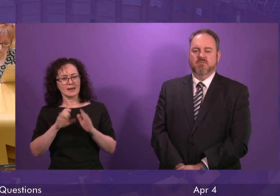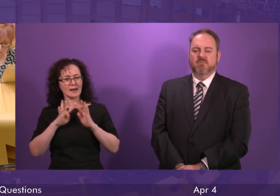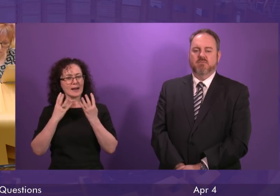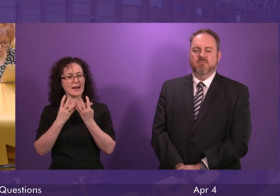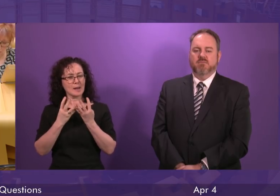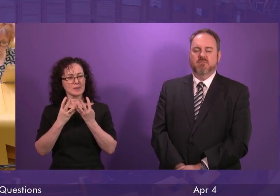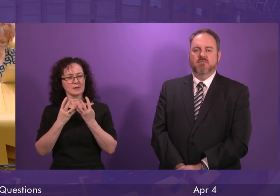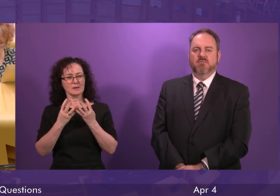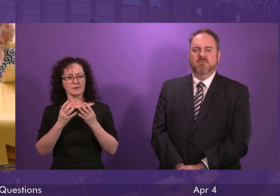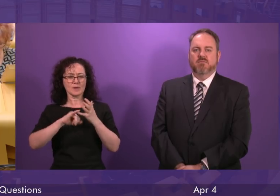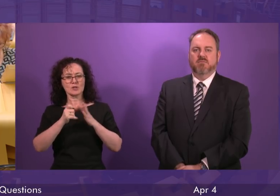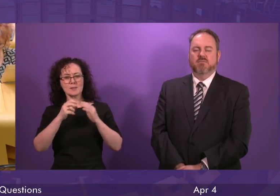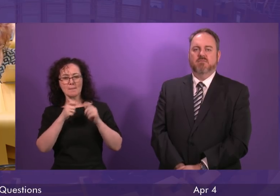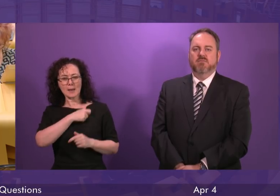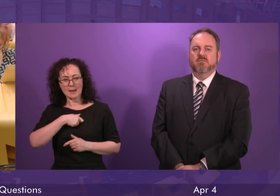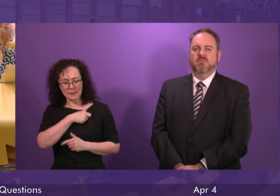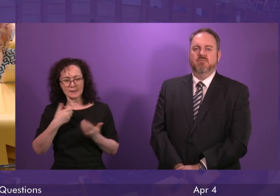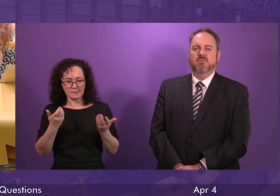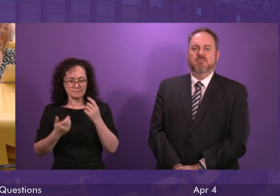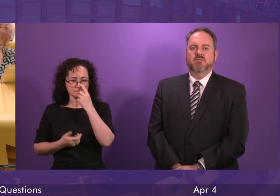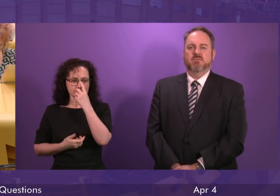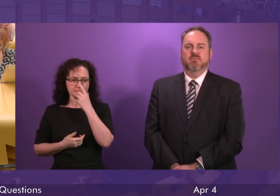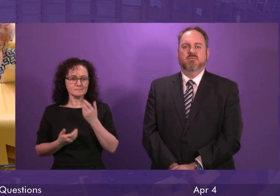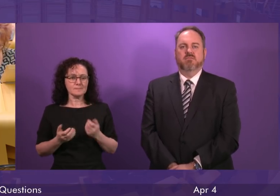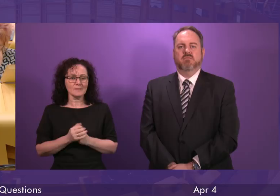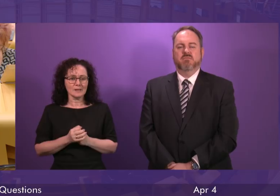planning. John Swinney and Mike Russell have attended previous meetings of that sub-committee.